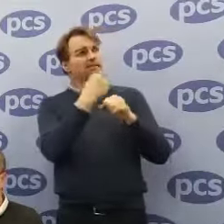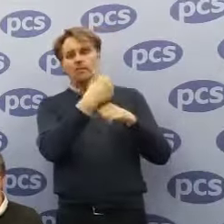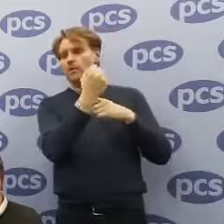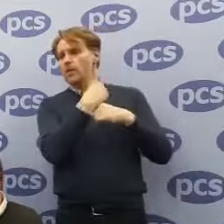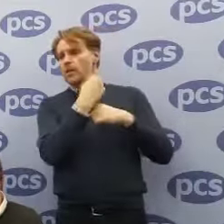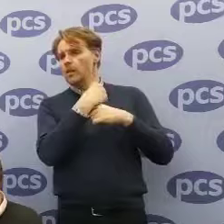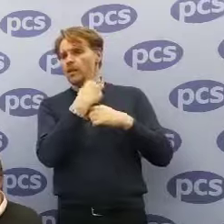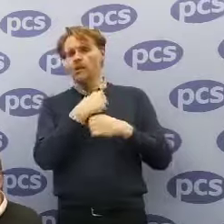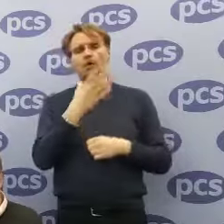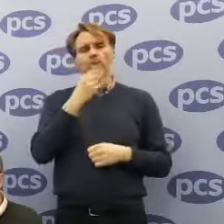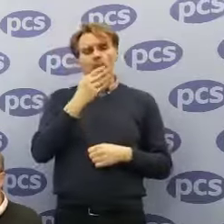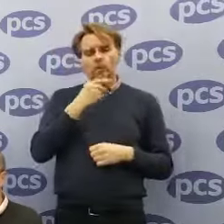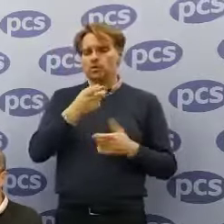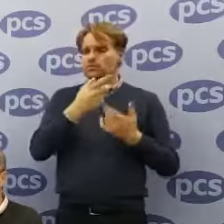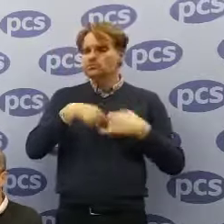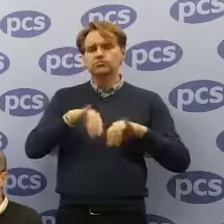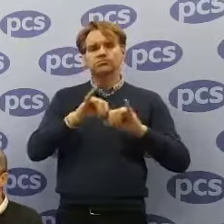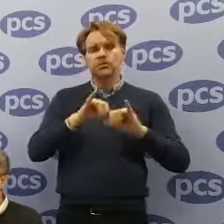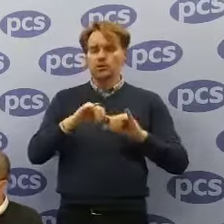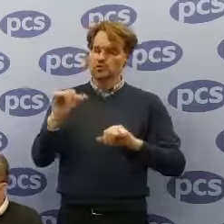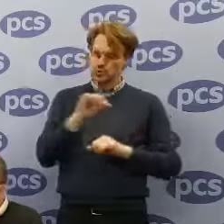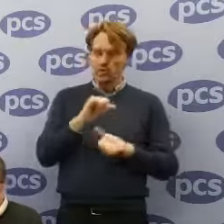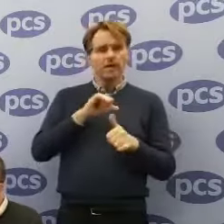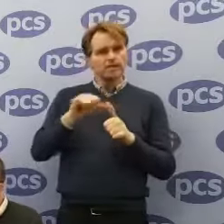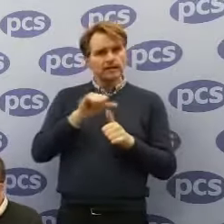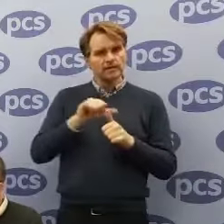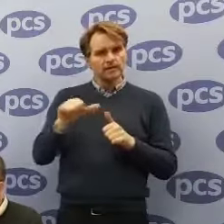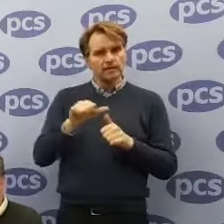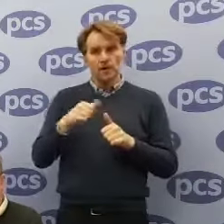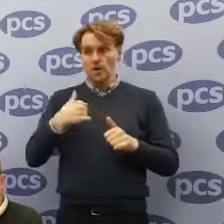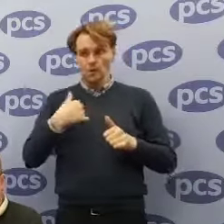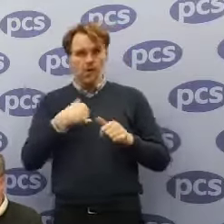we deserve better. We are going to try to persuade them at the meeting on the 1st